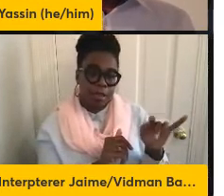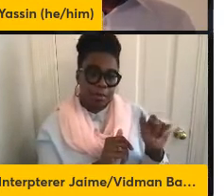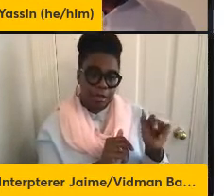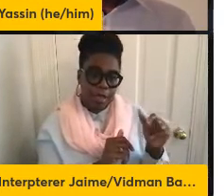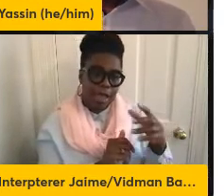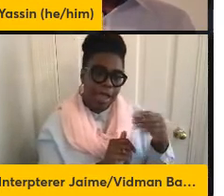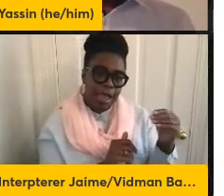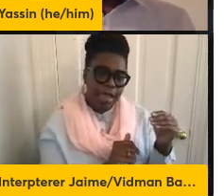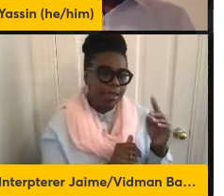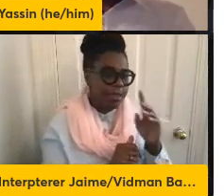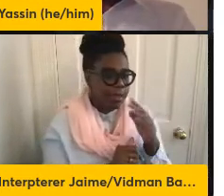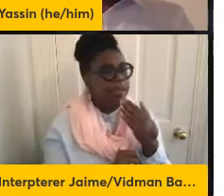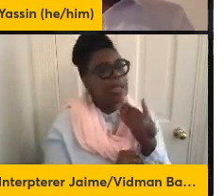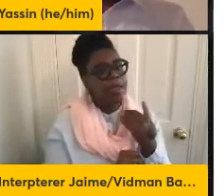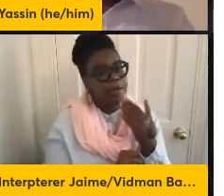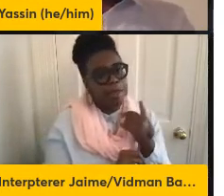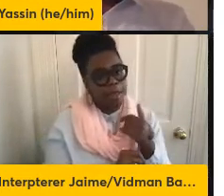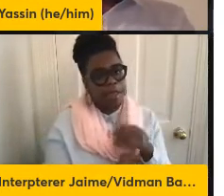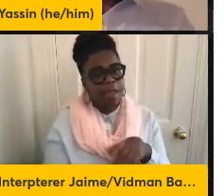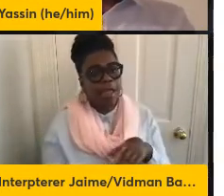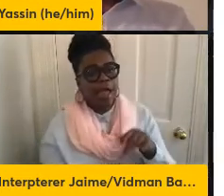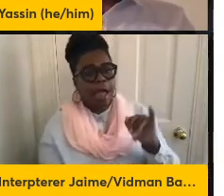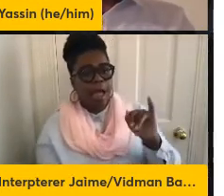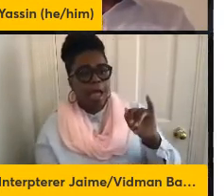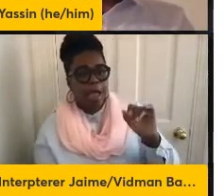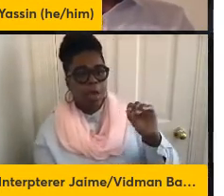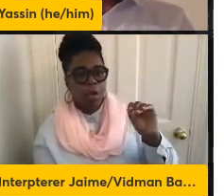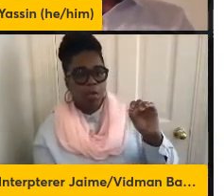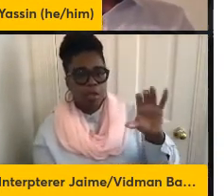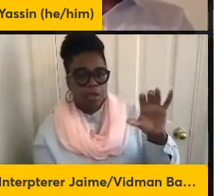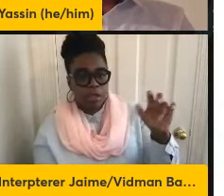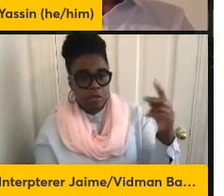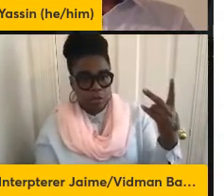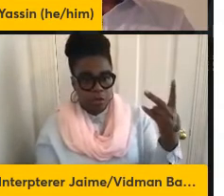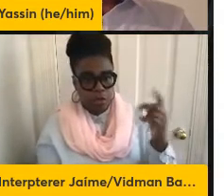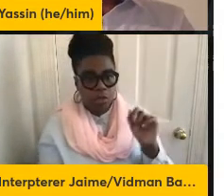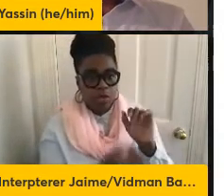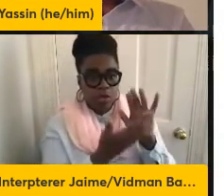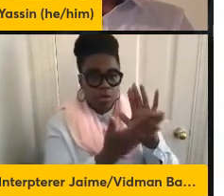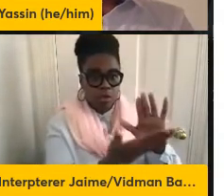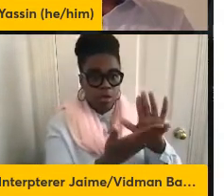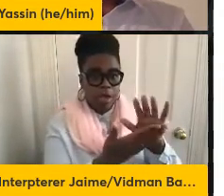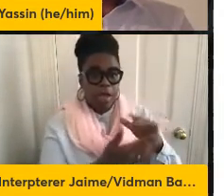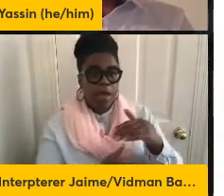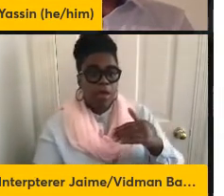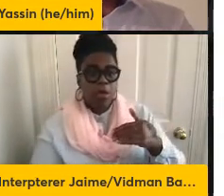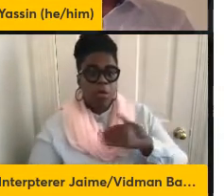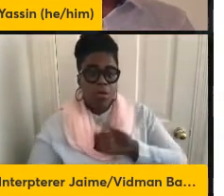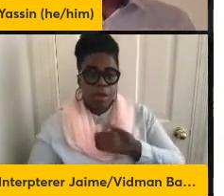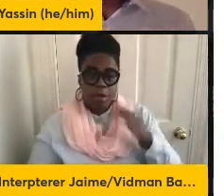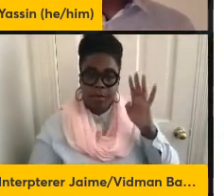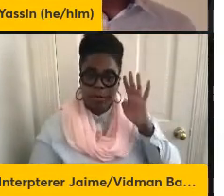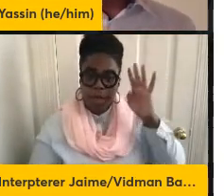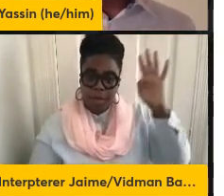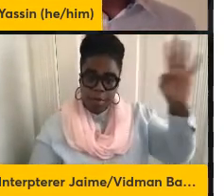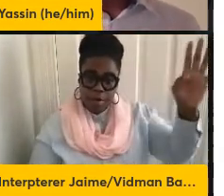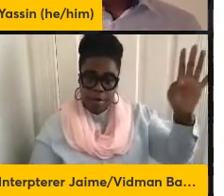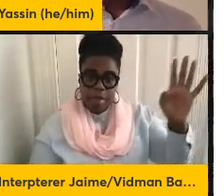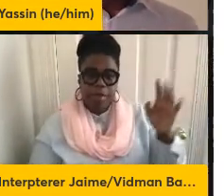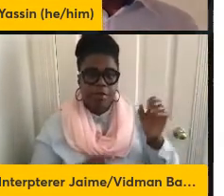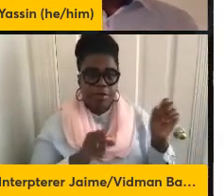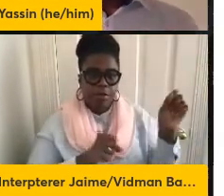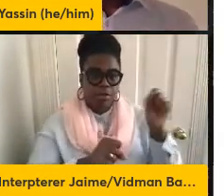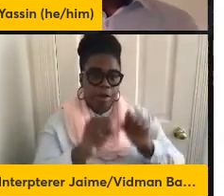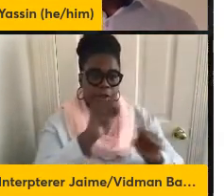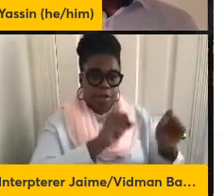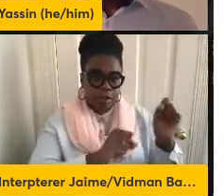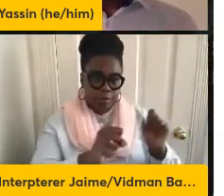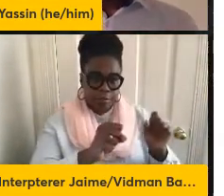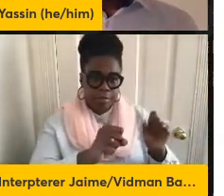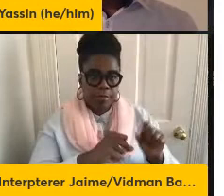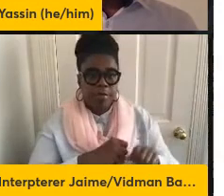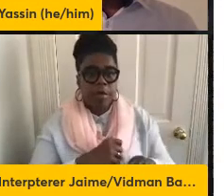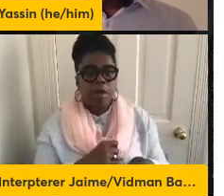So in order to address ILC to in this regard, we've devised this the following gating strategy. So the gating strategy consists